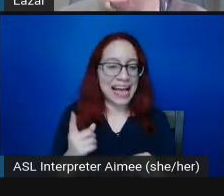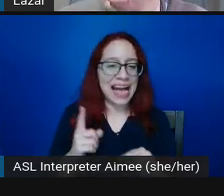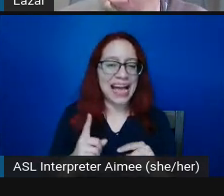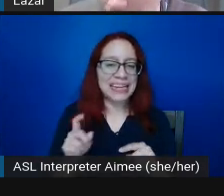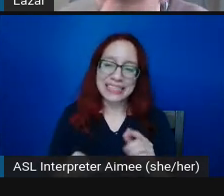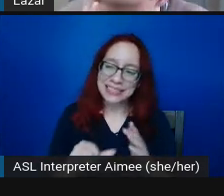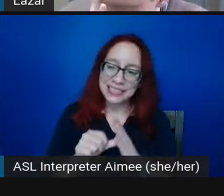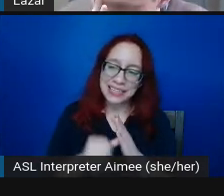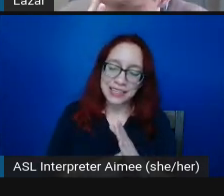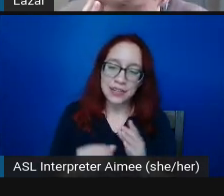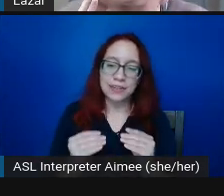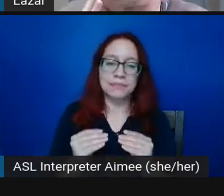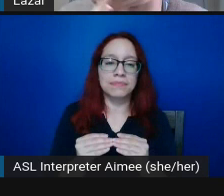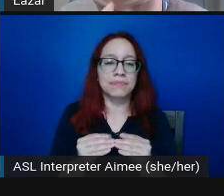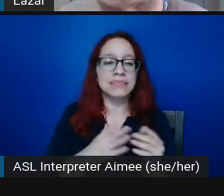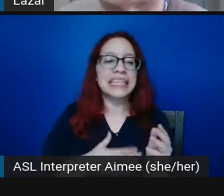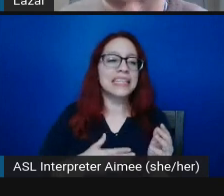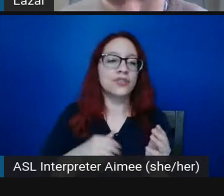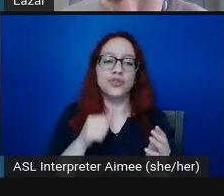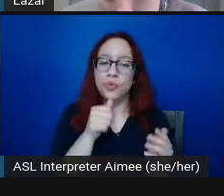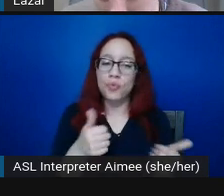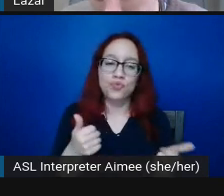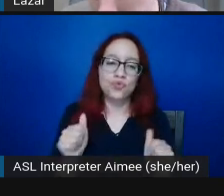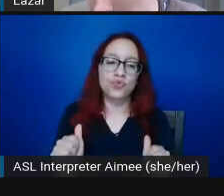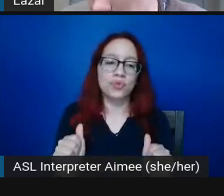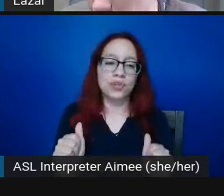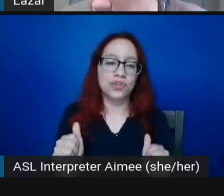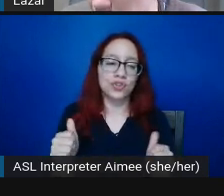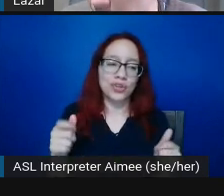Do not try to reinvent the wheel.